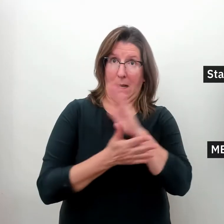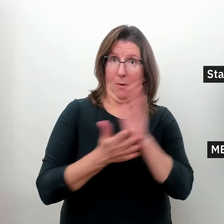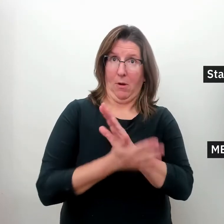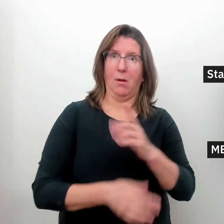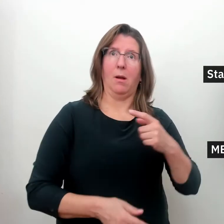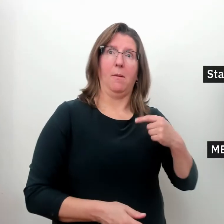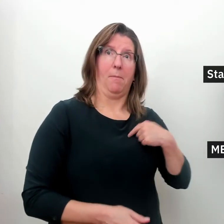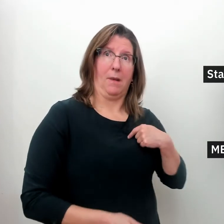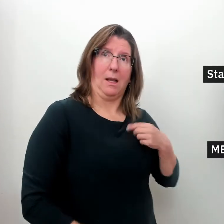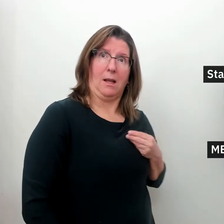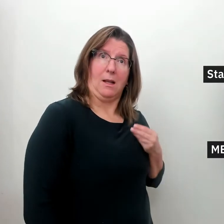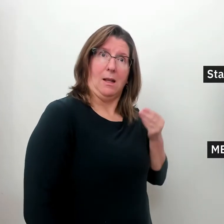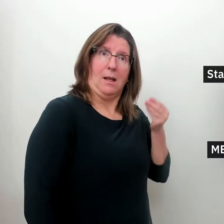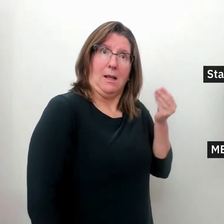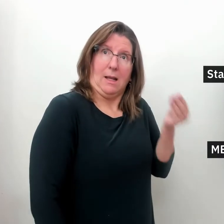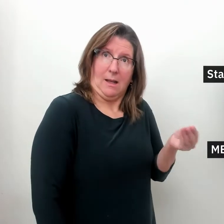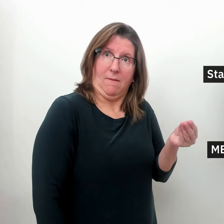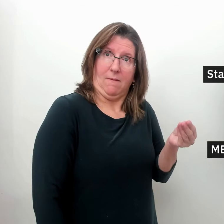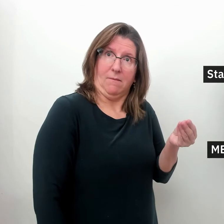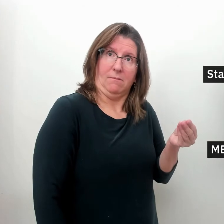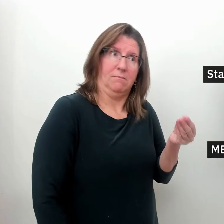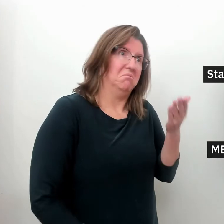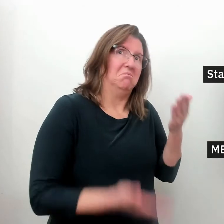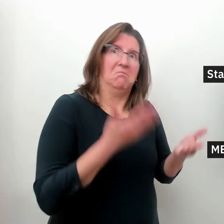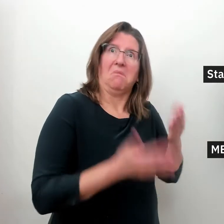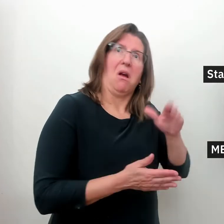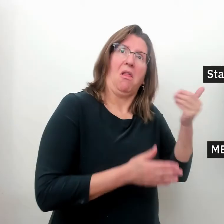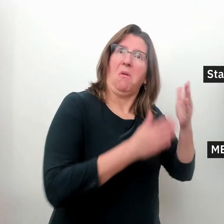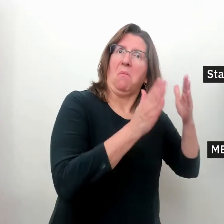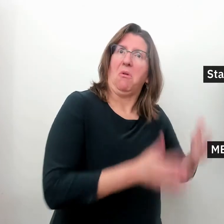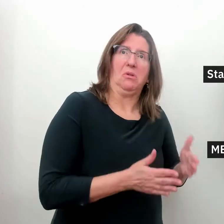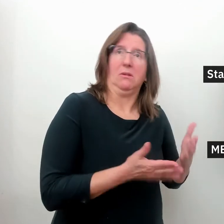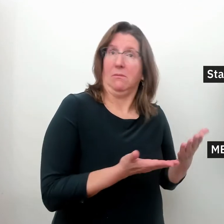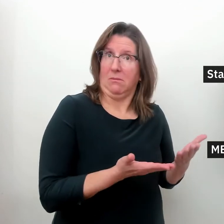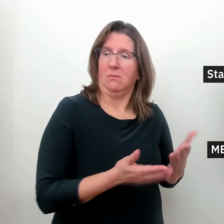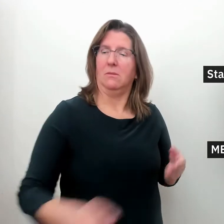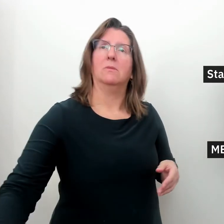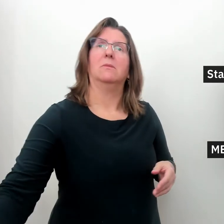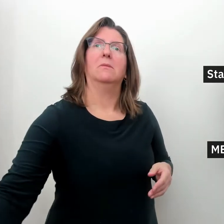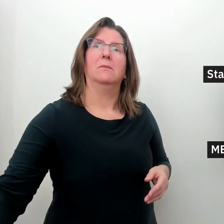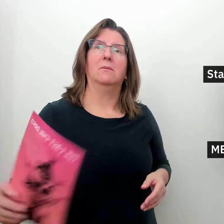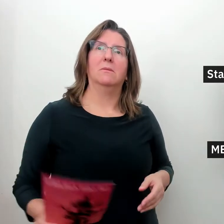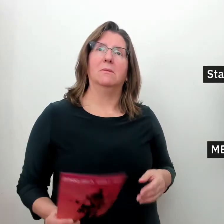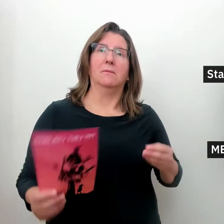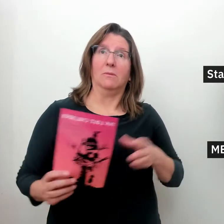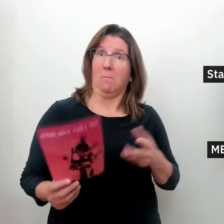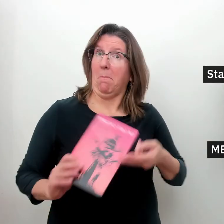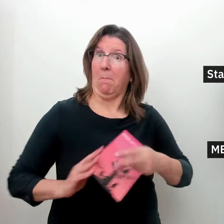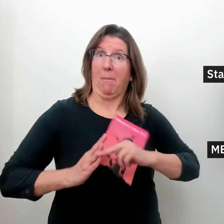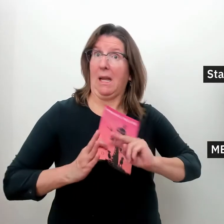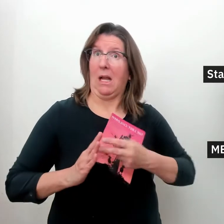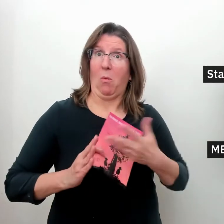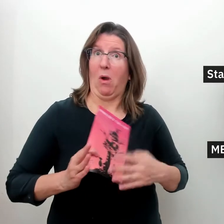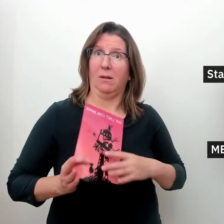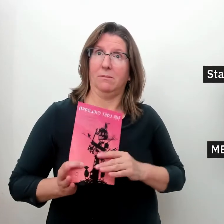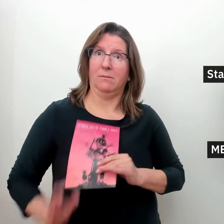You first identify the object, then sign the verb GIVE-TO with the 'giving' movement to a specific person.